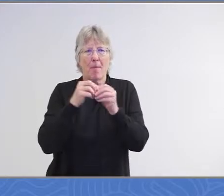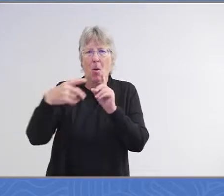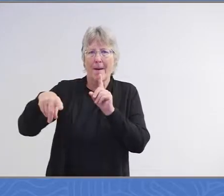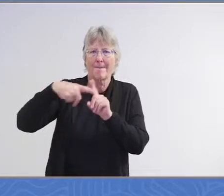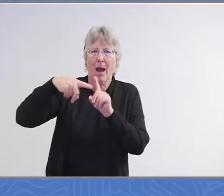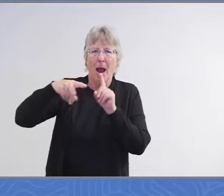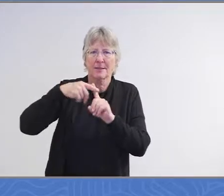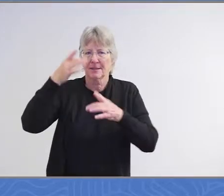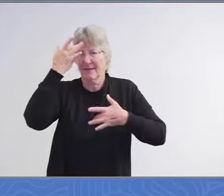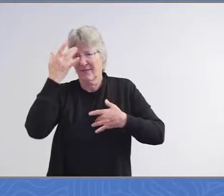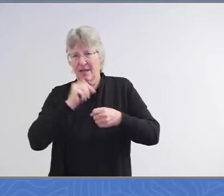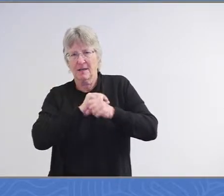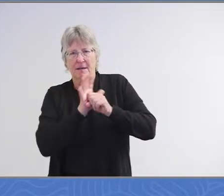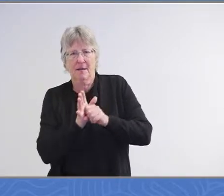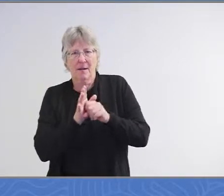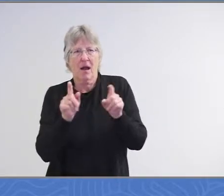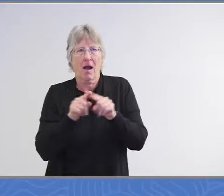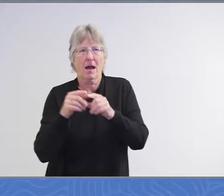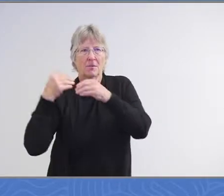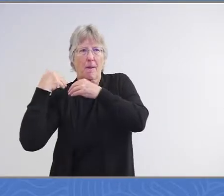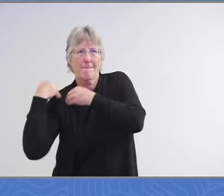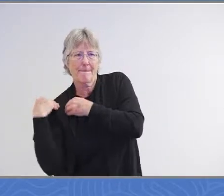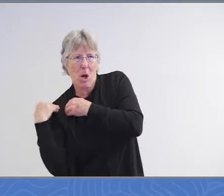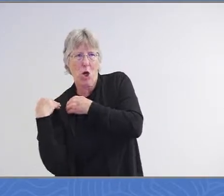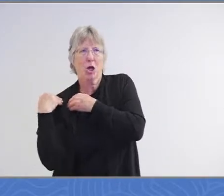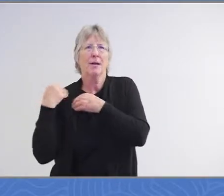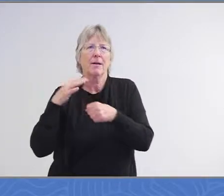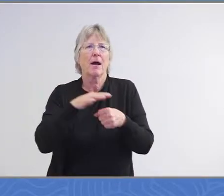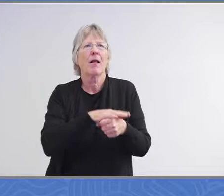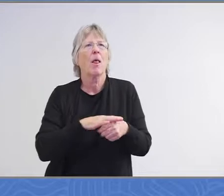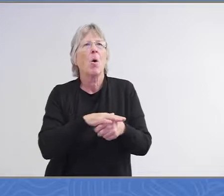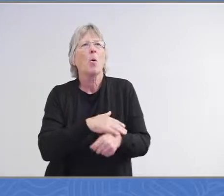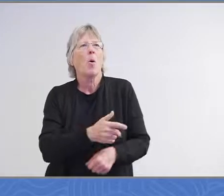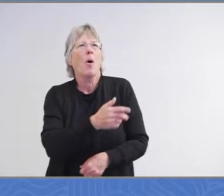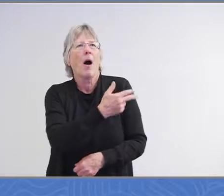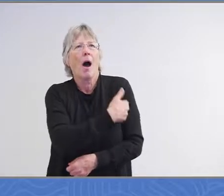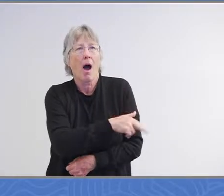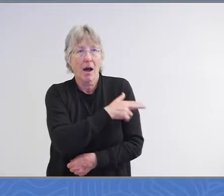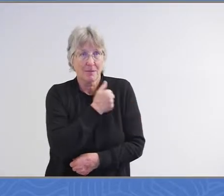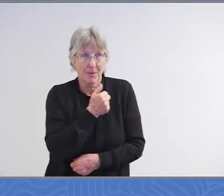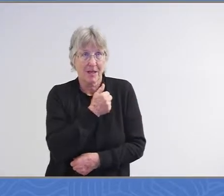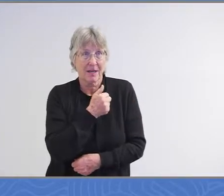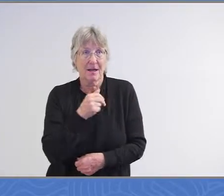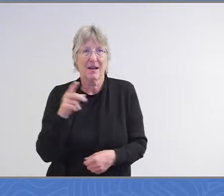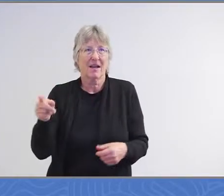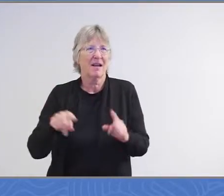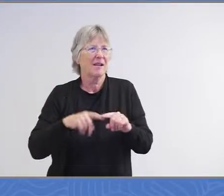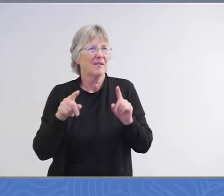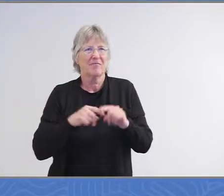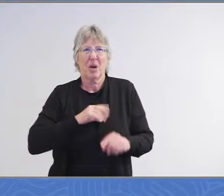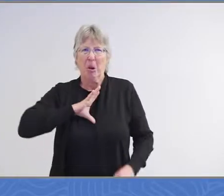and the extreme burden on our local hospital. The morale is down, your employees don't feel heard